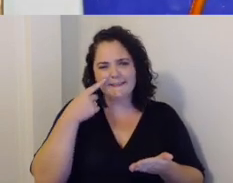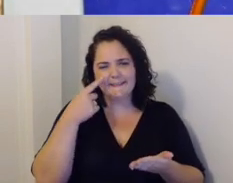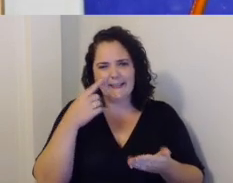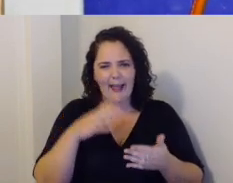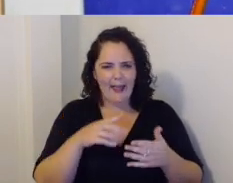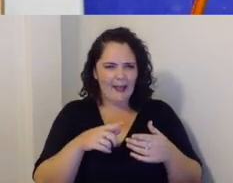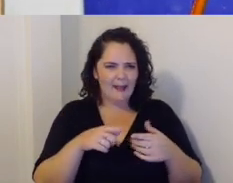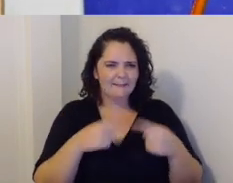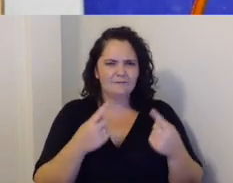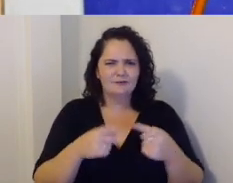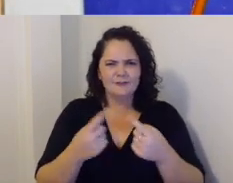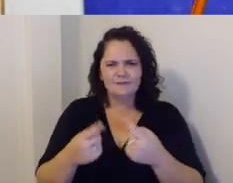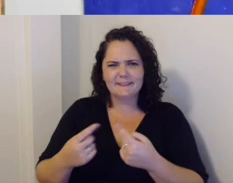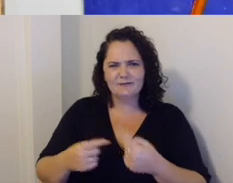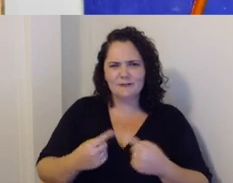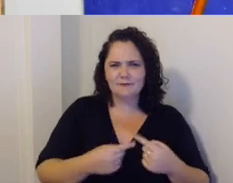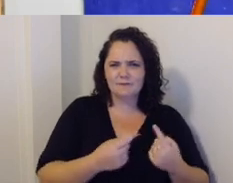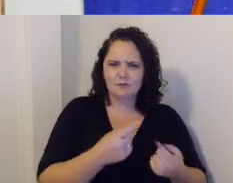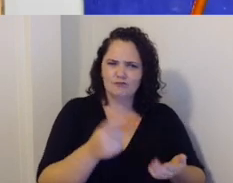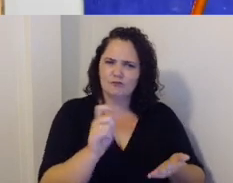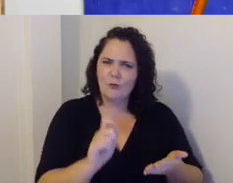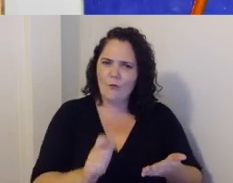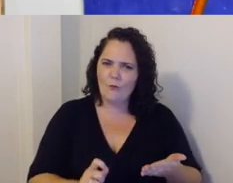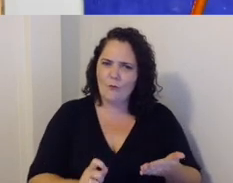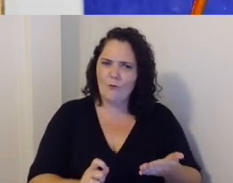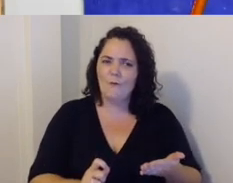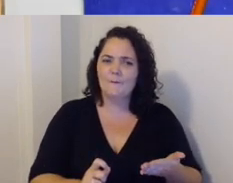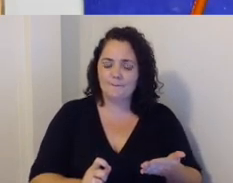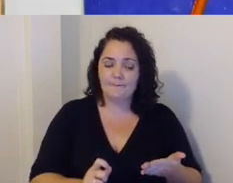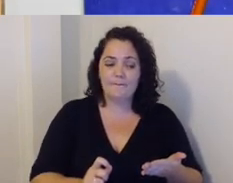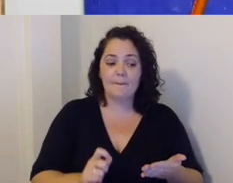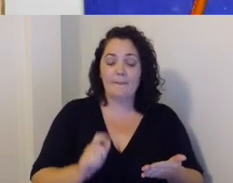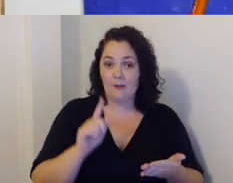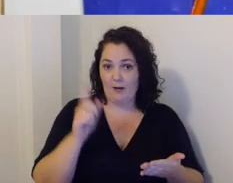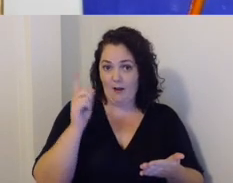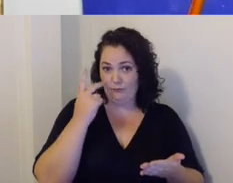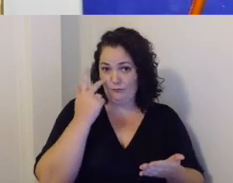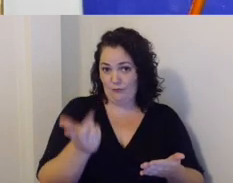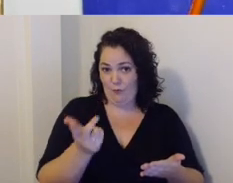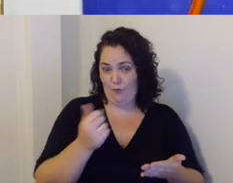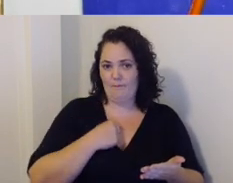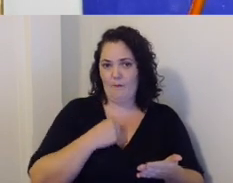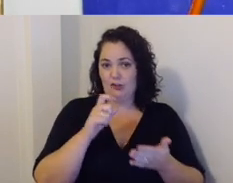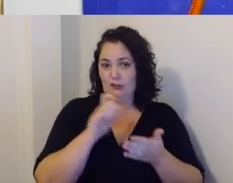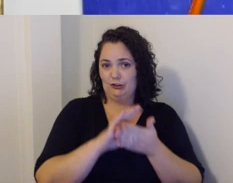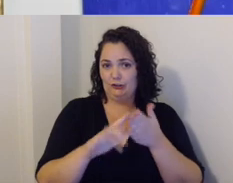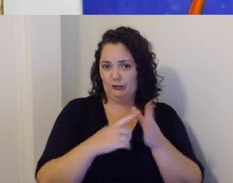has on your drawing materials so if I do a couple of dark marks with my charcoal pencil right there